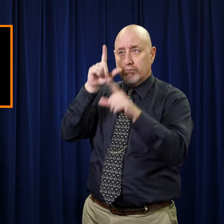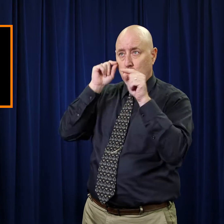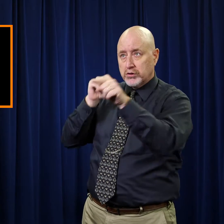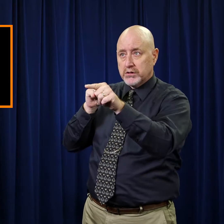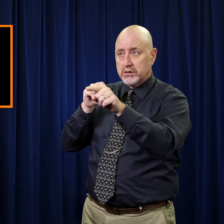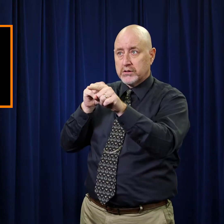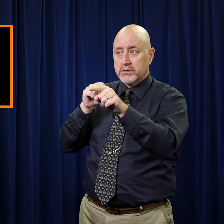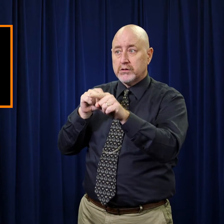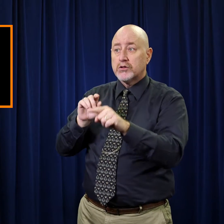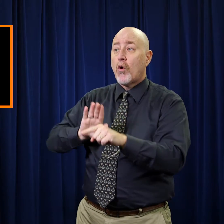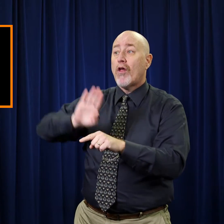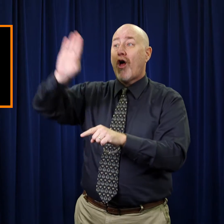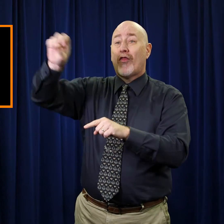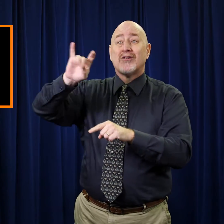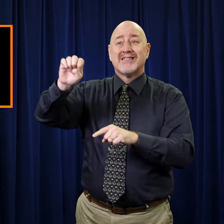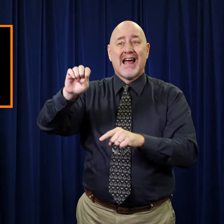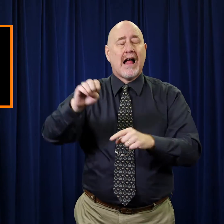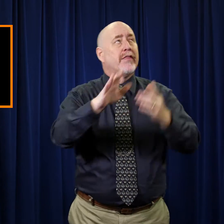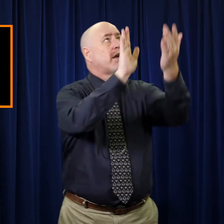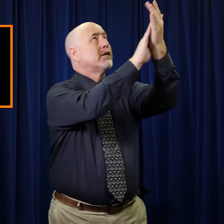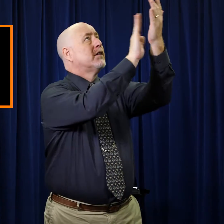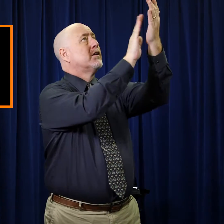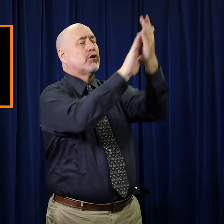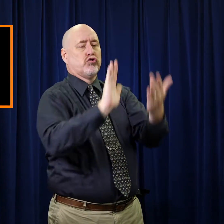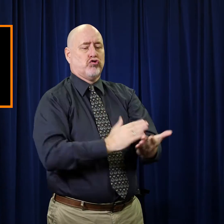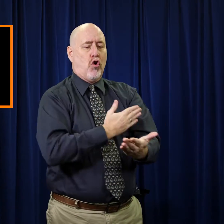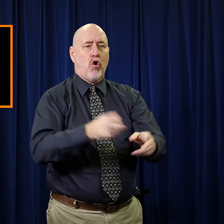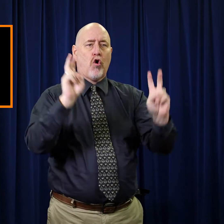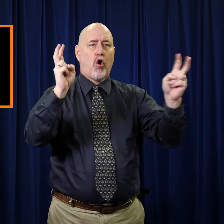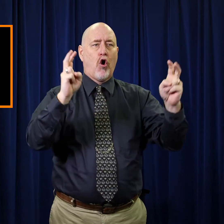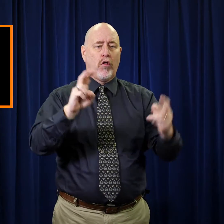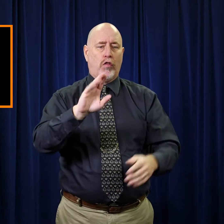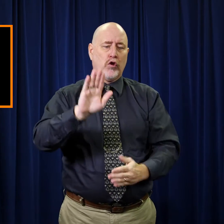On the other side they say a song crediting God for all of it. They